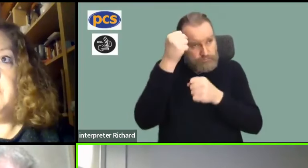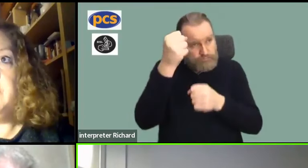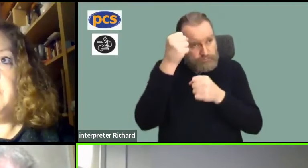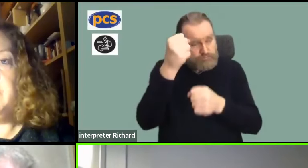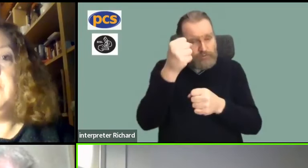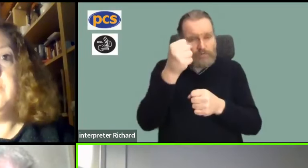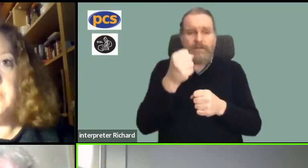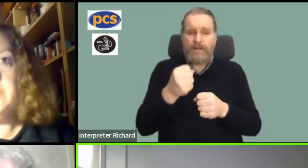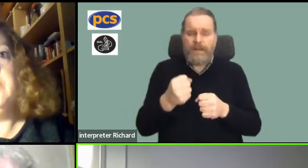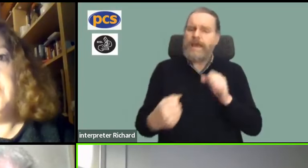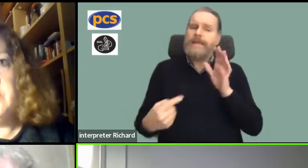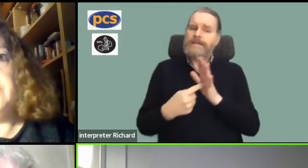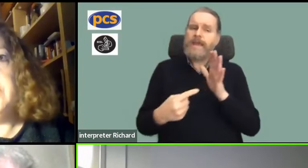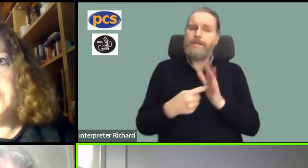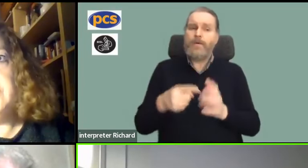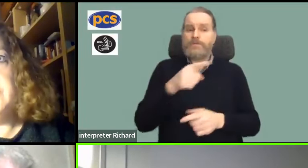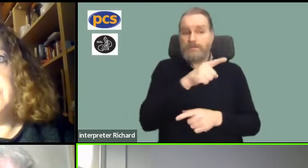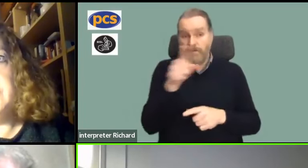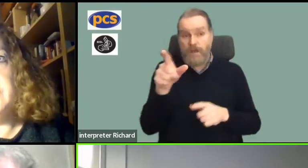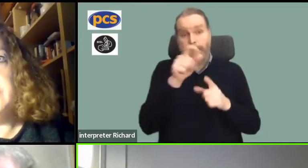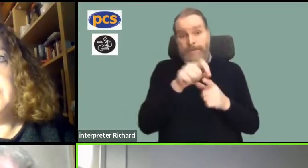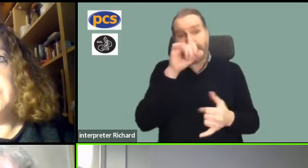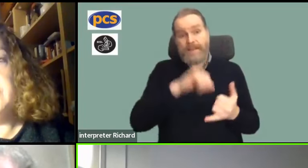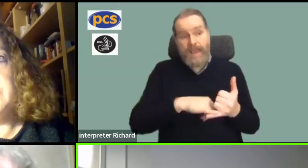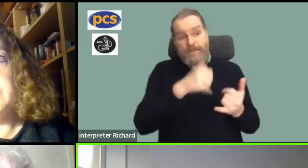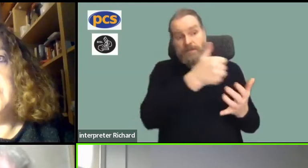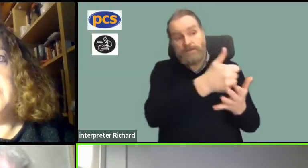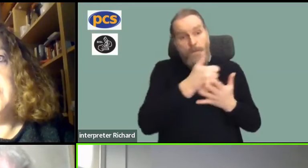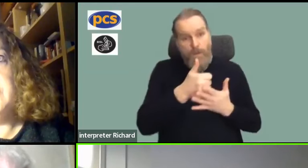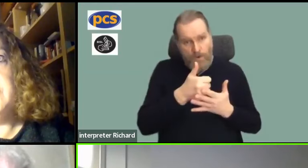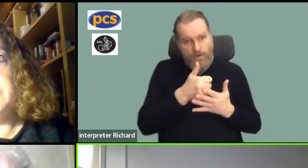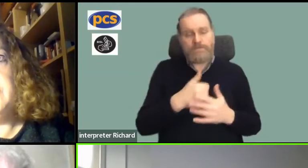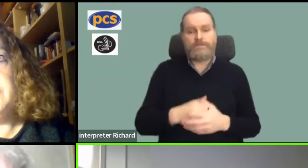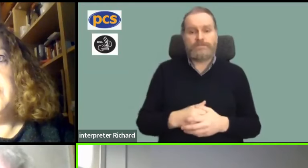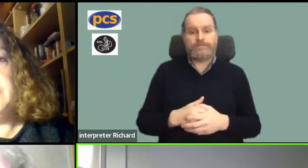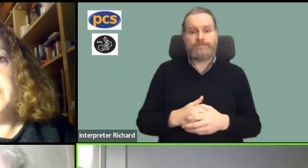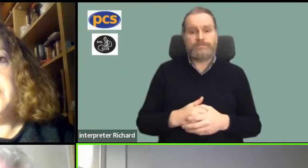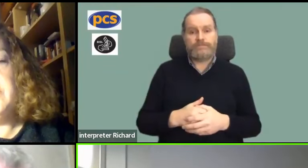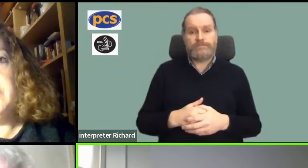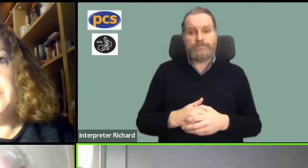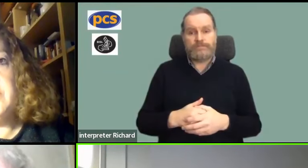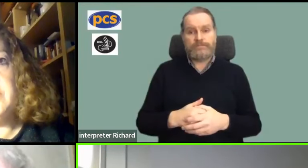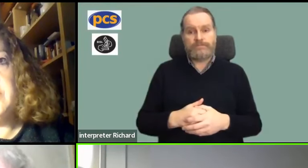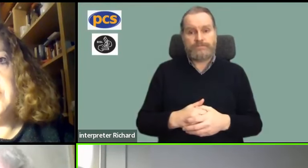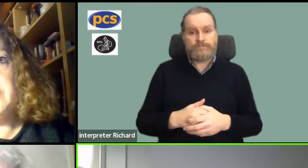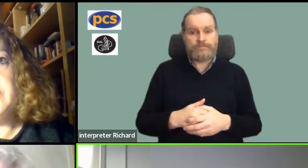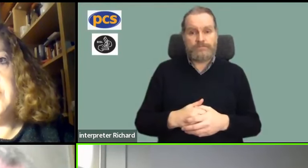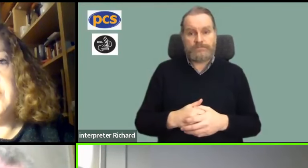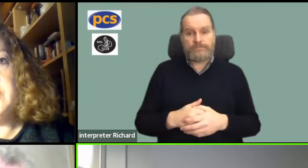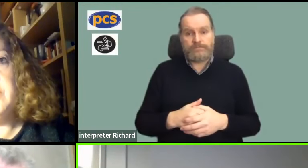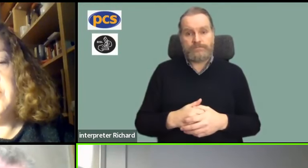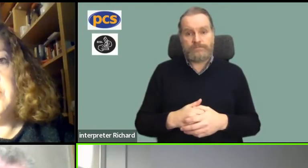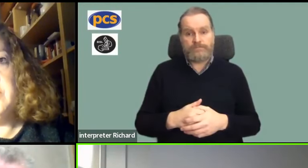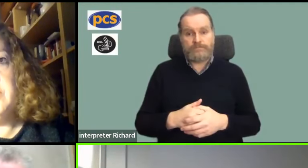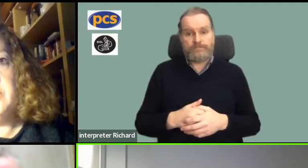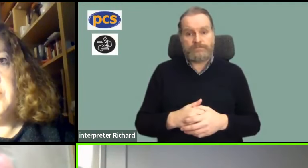but yet I think it's the same as donna though signed shows as donna though signed shows of solidarity. because because if we get that If these members get that If these members get those